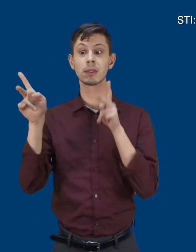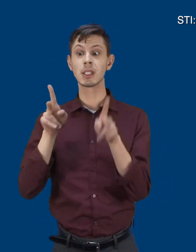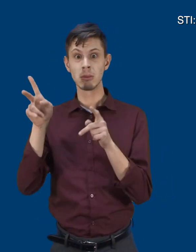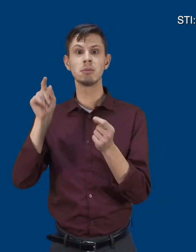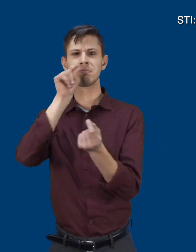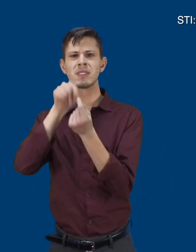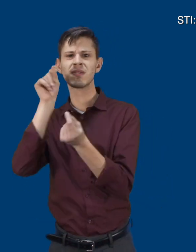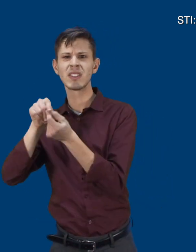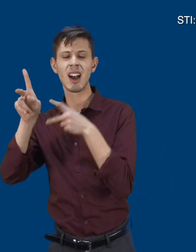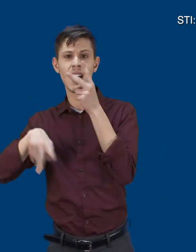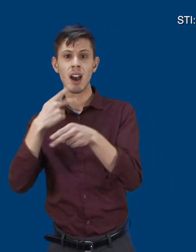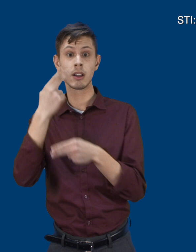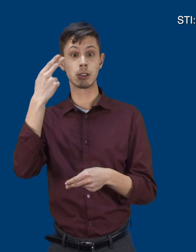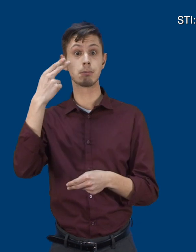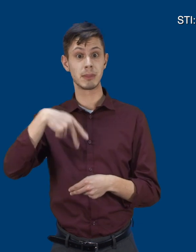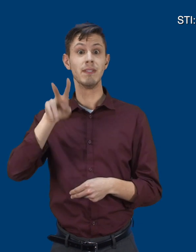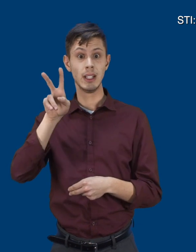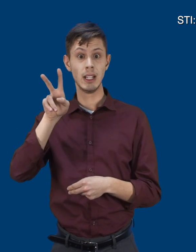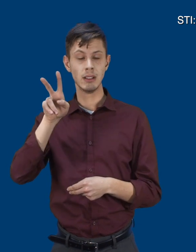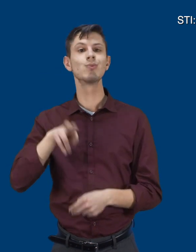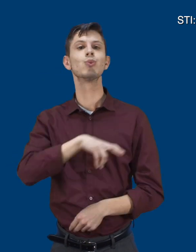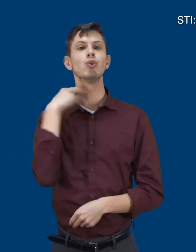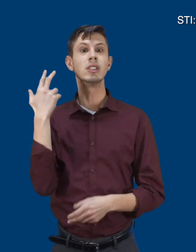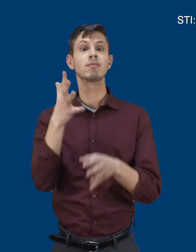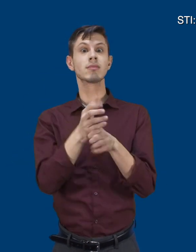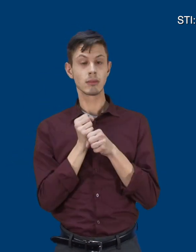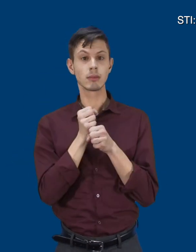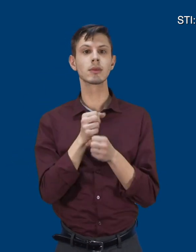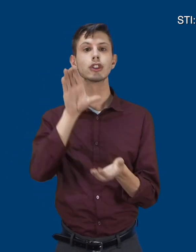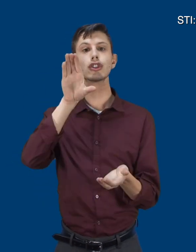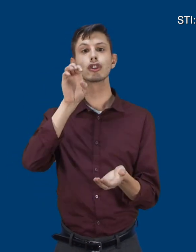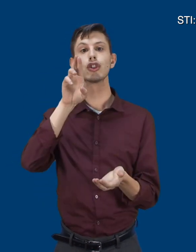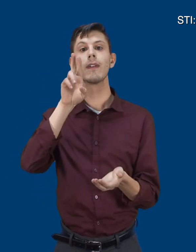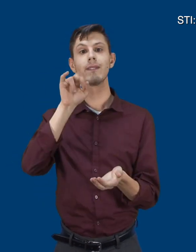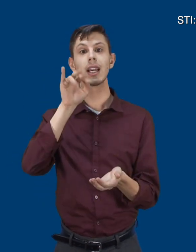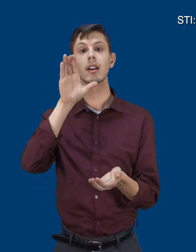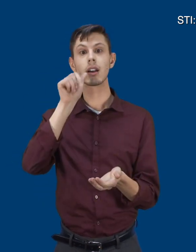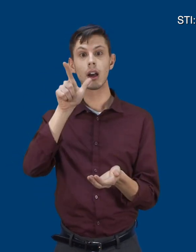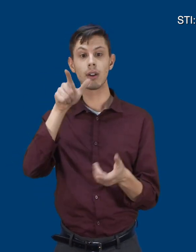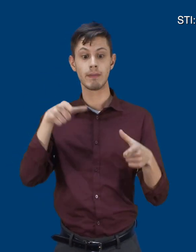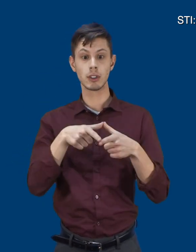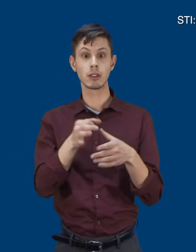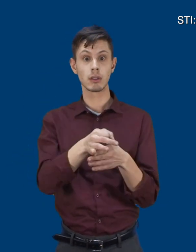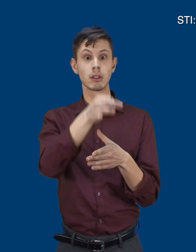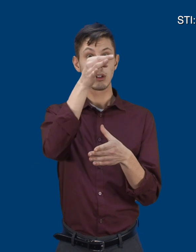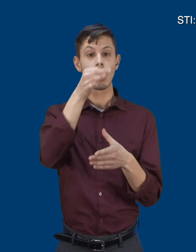People who have specific types of HPV are at risk of having cervical